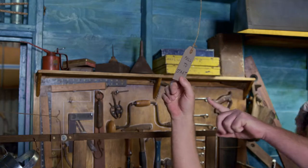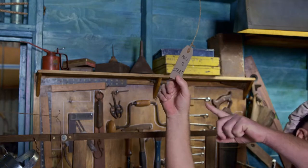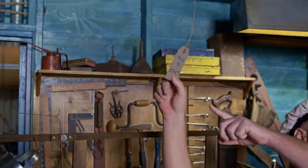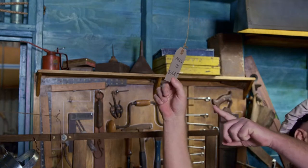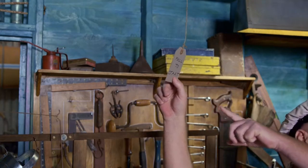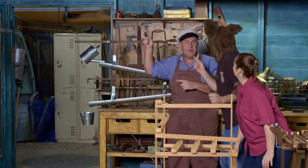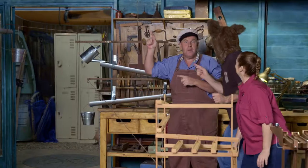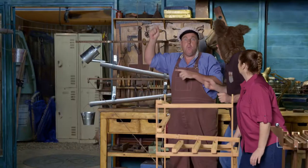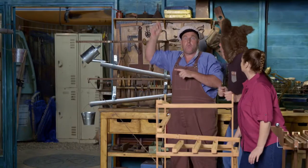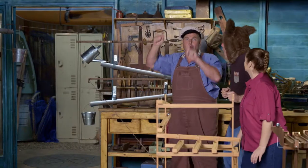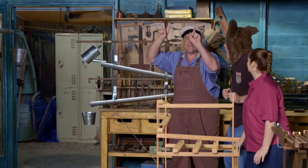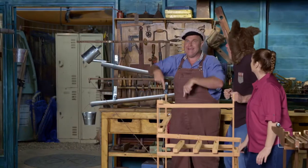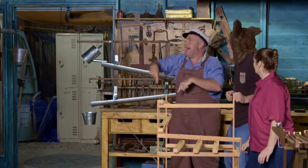Now, I pull this to make it start.